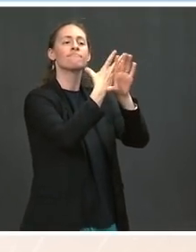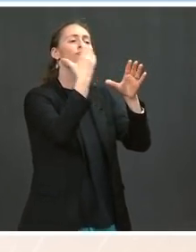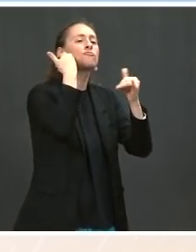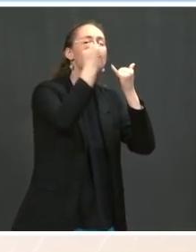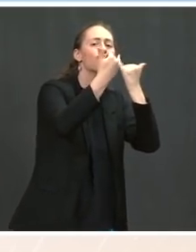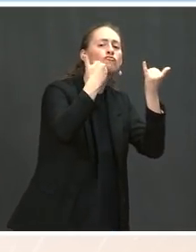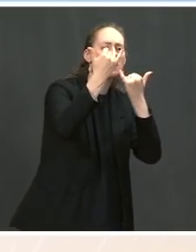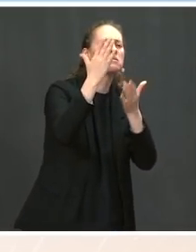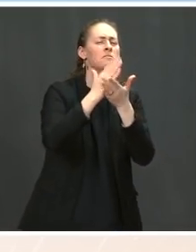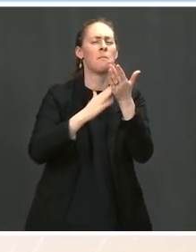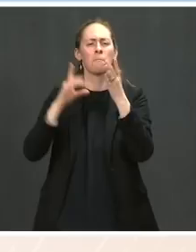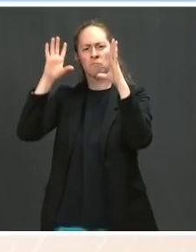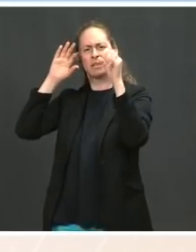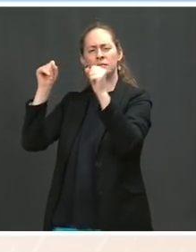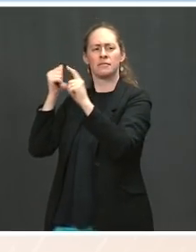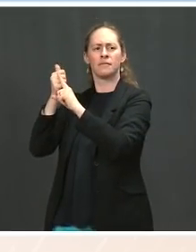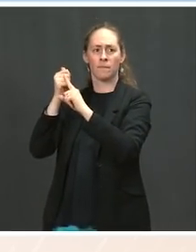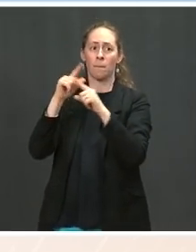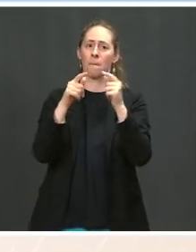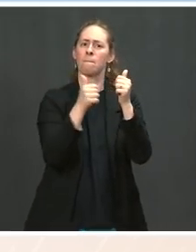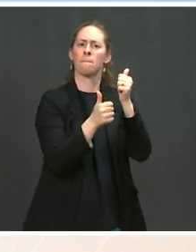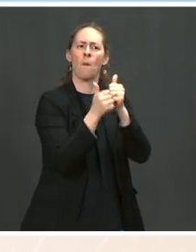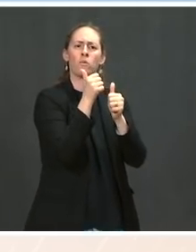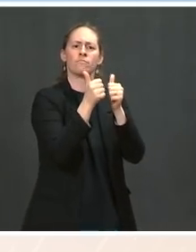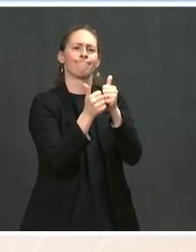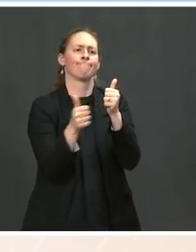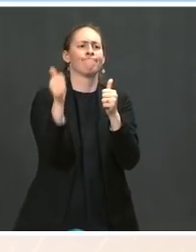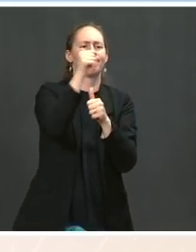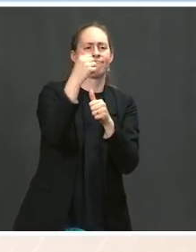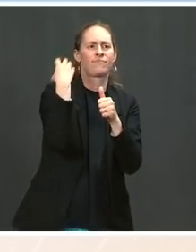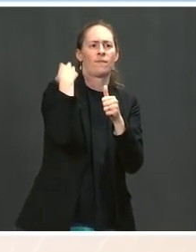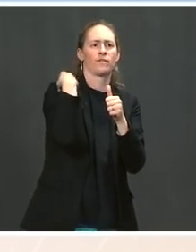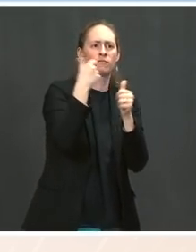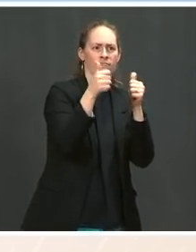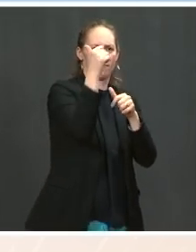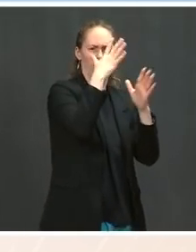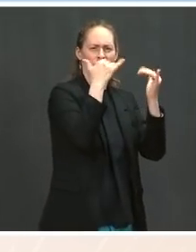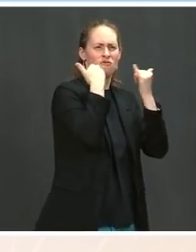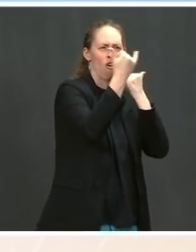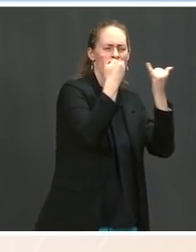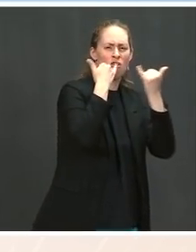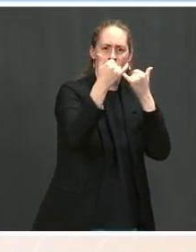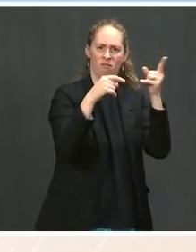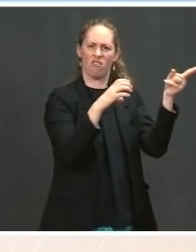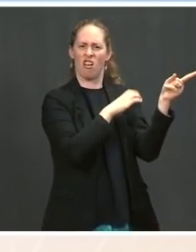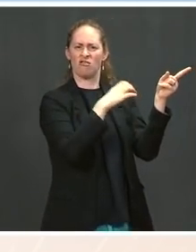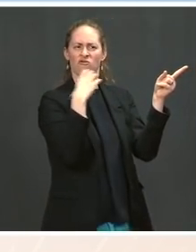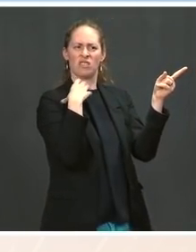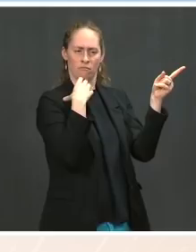but from senior officials to nearly 50 members of Congress, 44 countries, NATO, the EU, and the U.N.